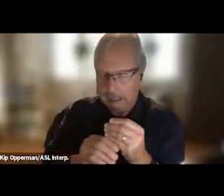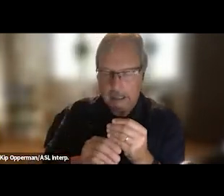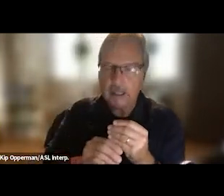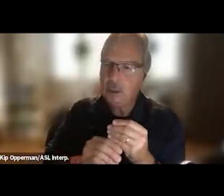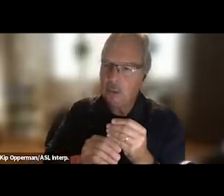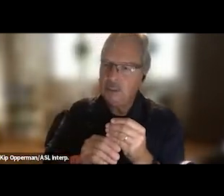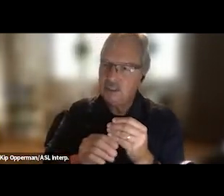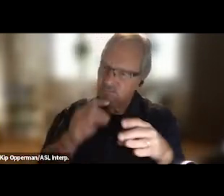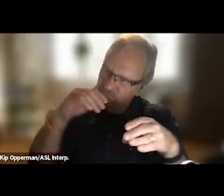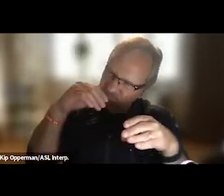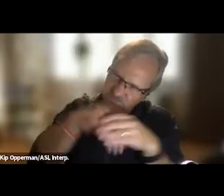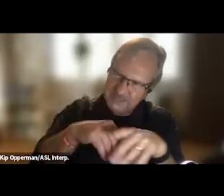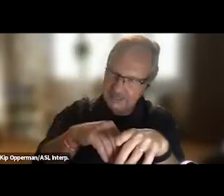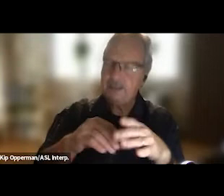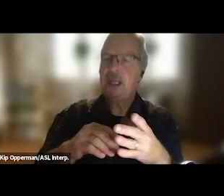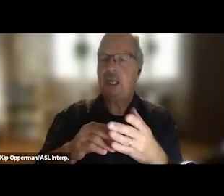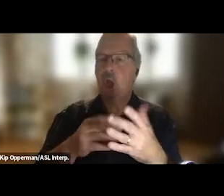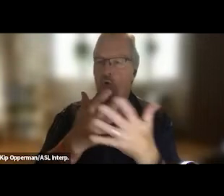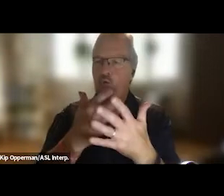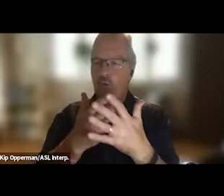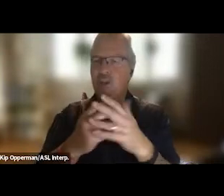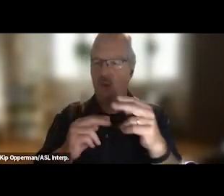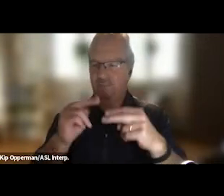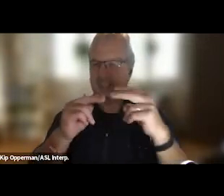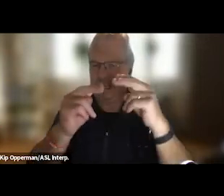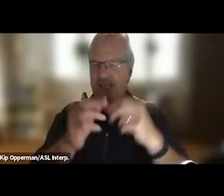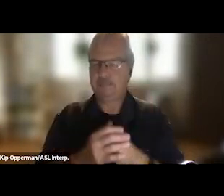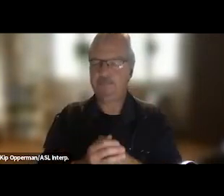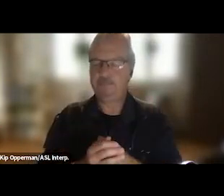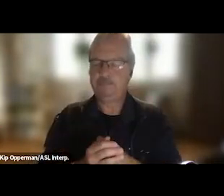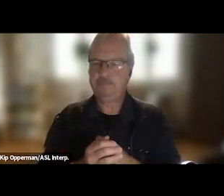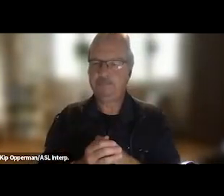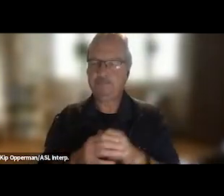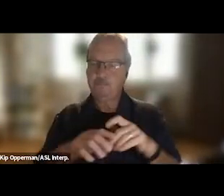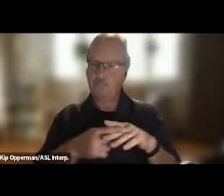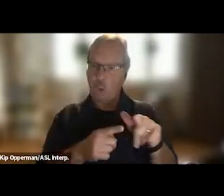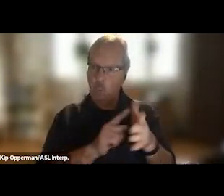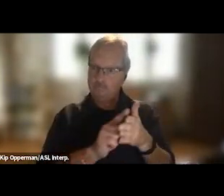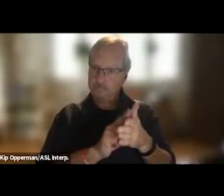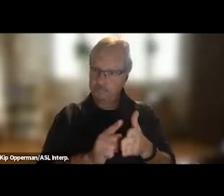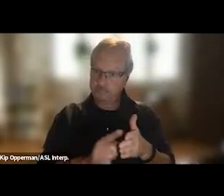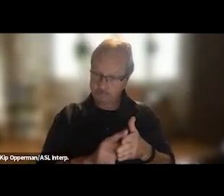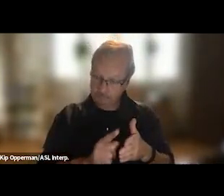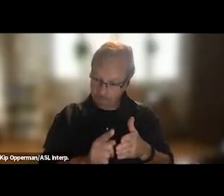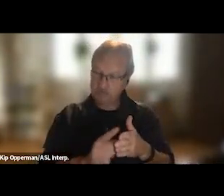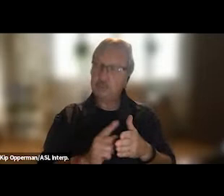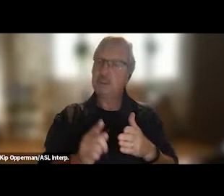into our correctional facility. We implemented weekly case conferences with all system partners.